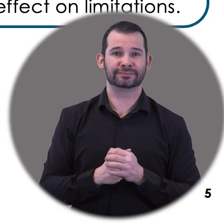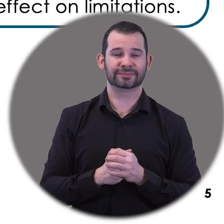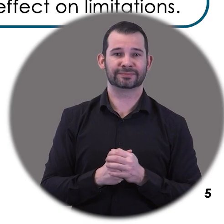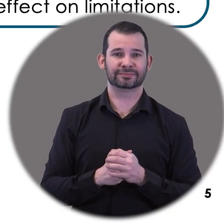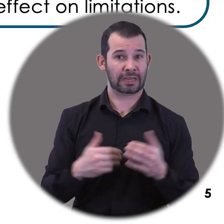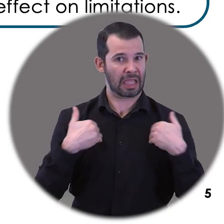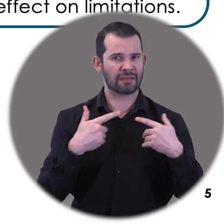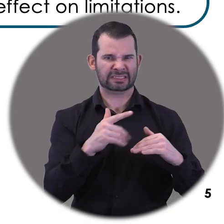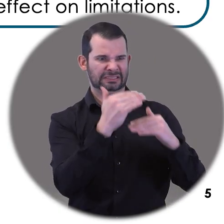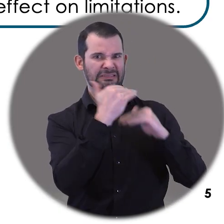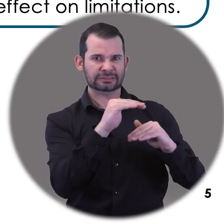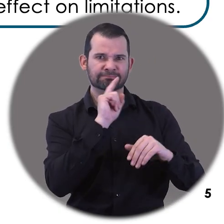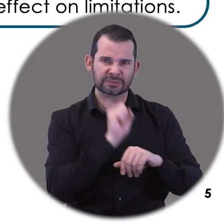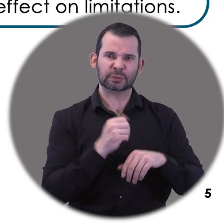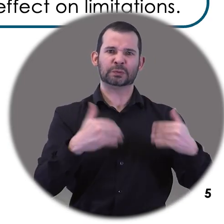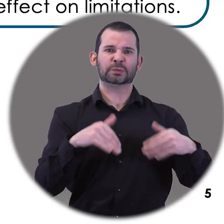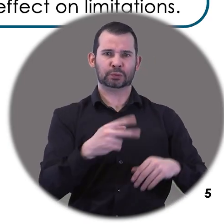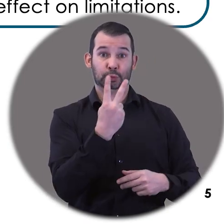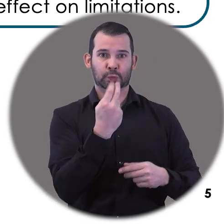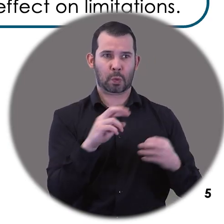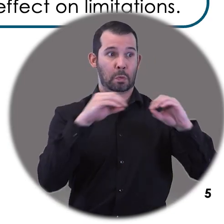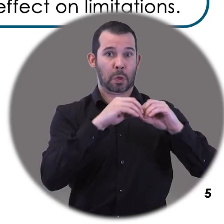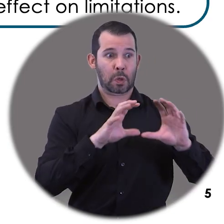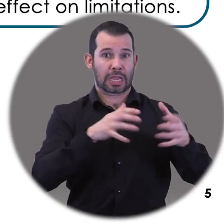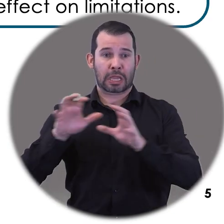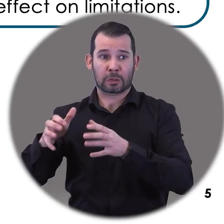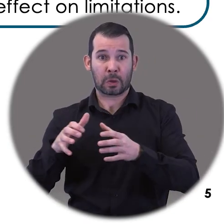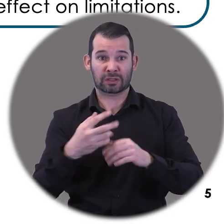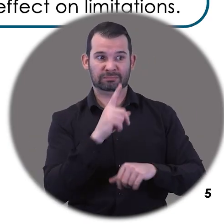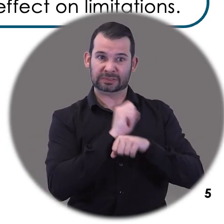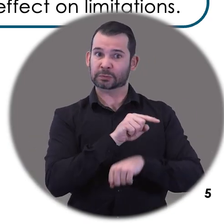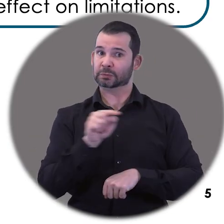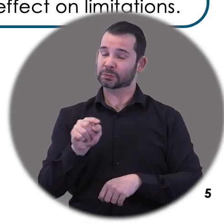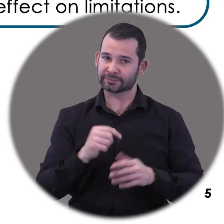have significant limitations in two or more categories;